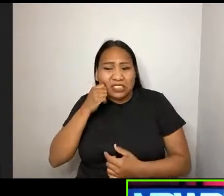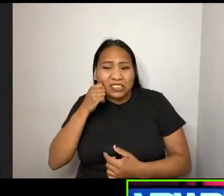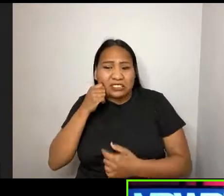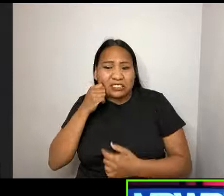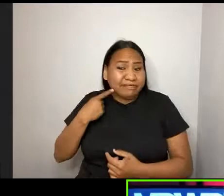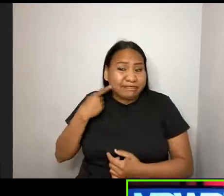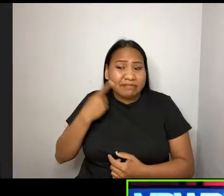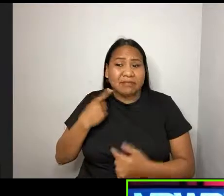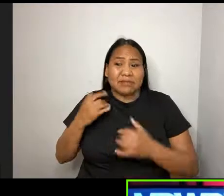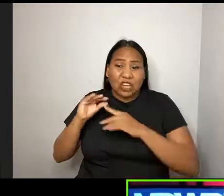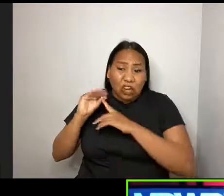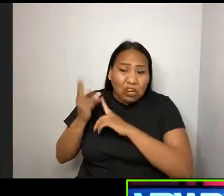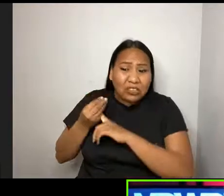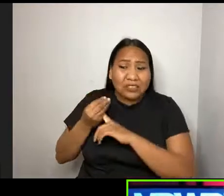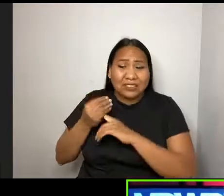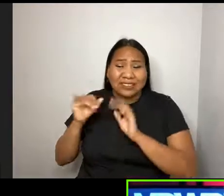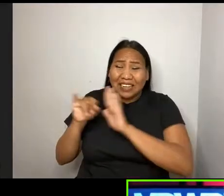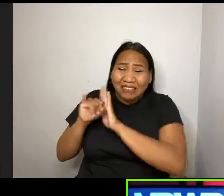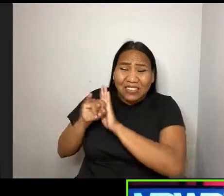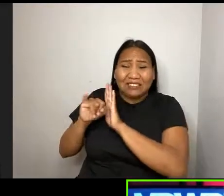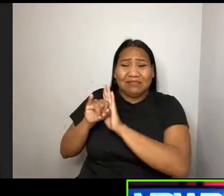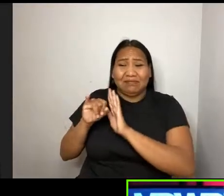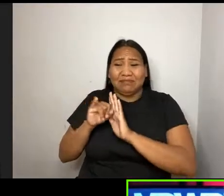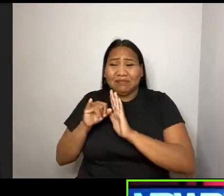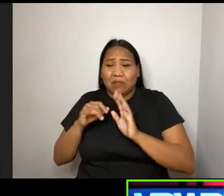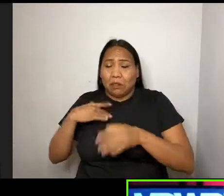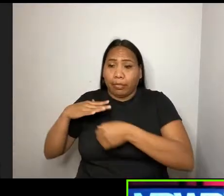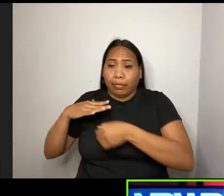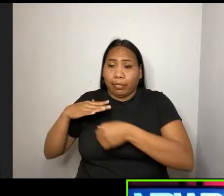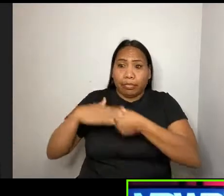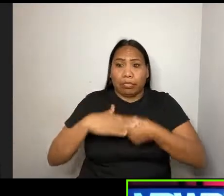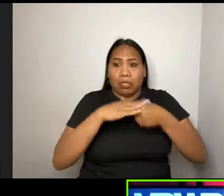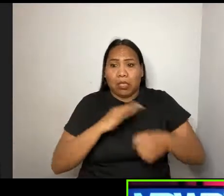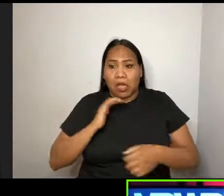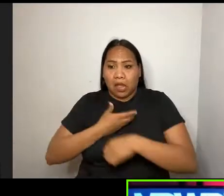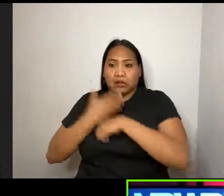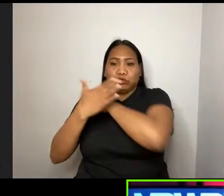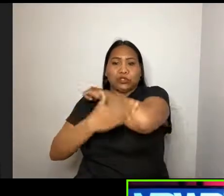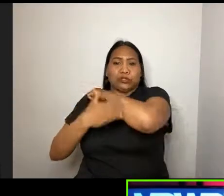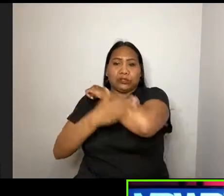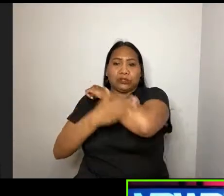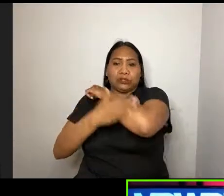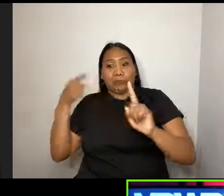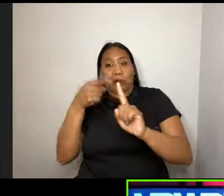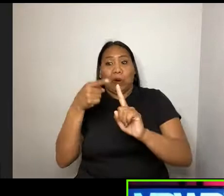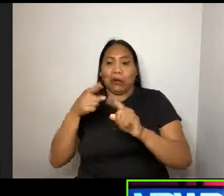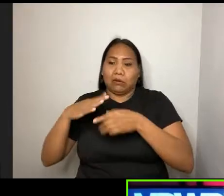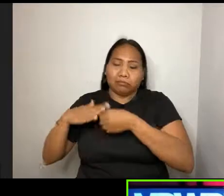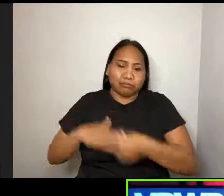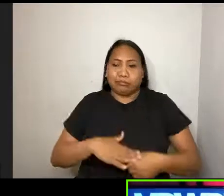That's what our country is founded on. Making everyone assimilate or be exterminated.